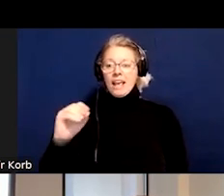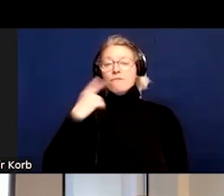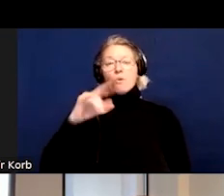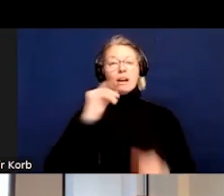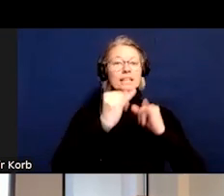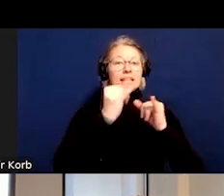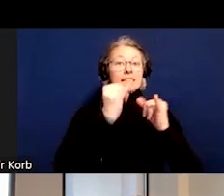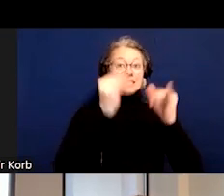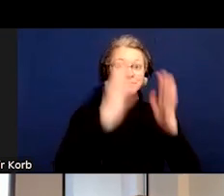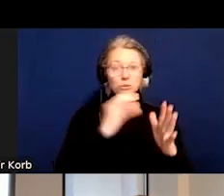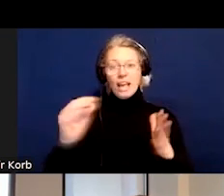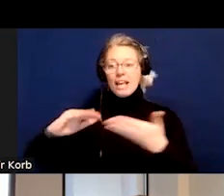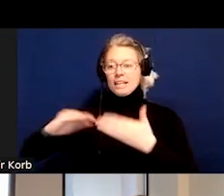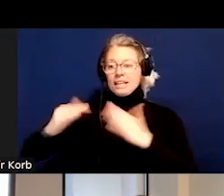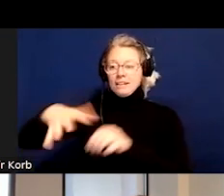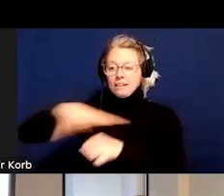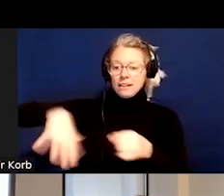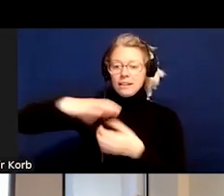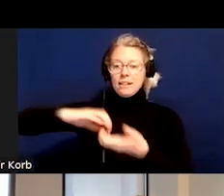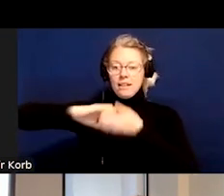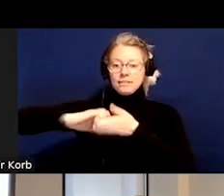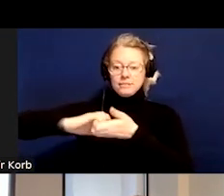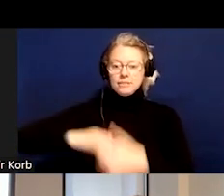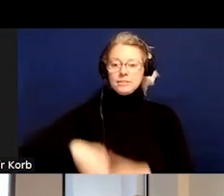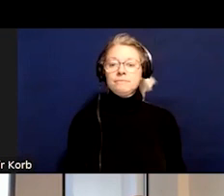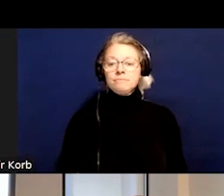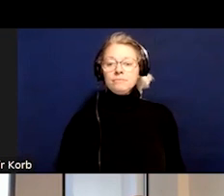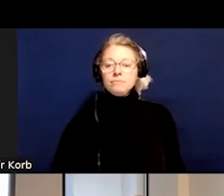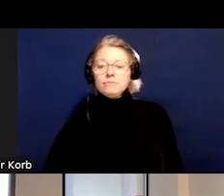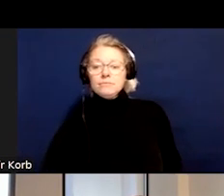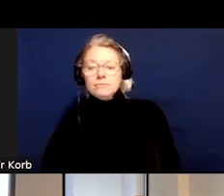is working on the Indigenous Artist Microgrant, the Honouring the Children Program and the